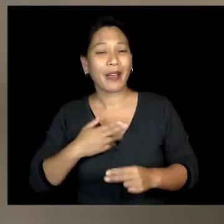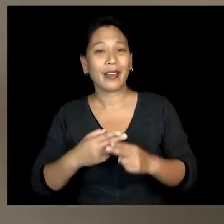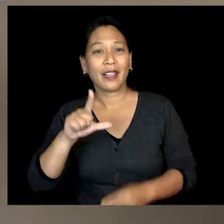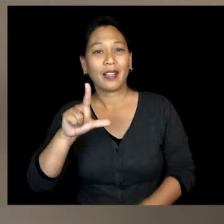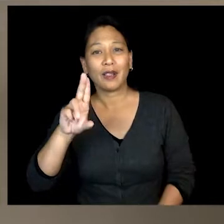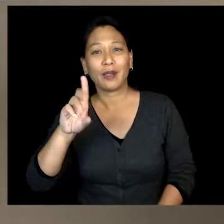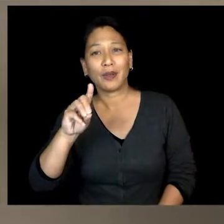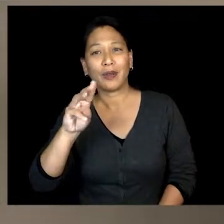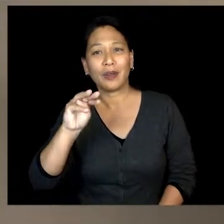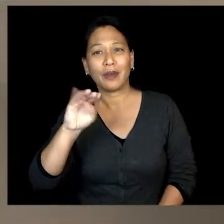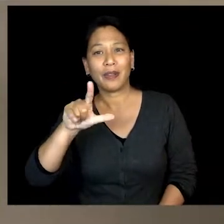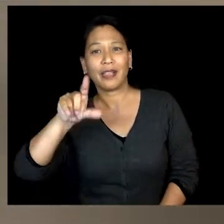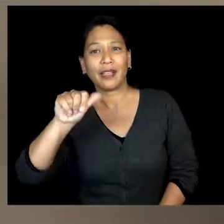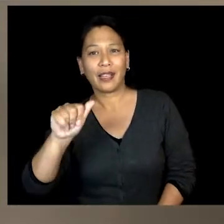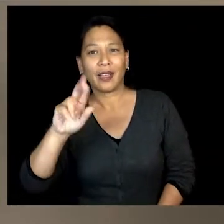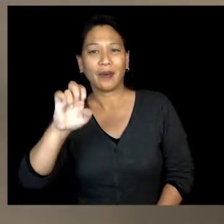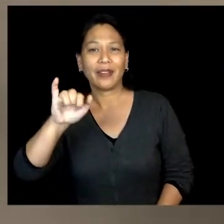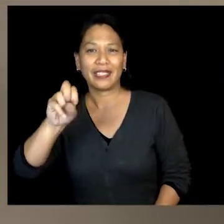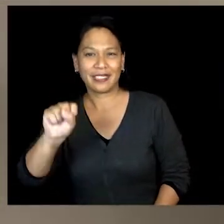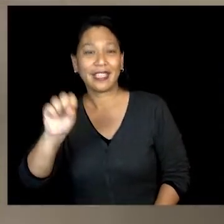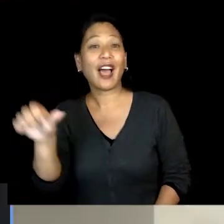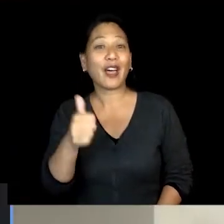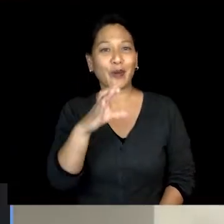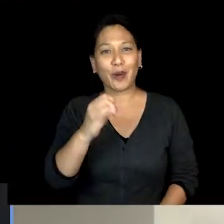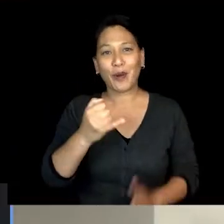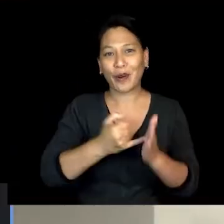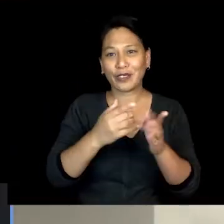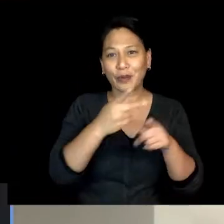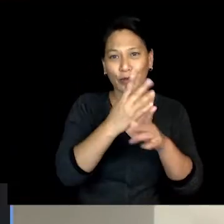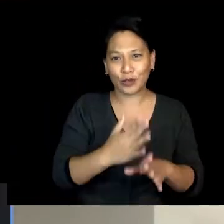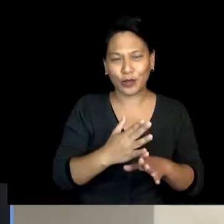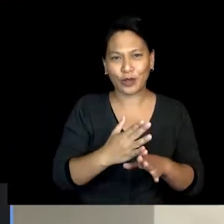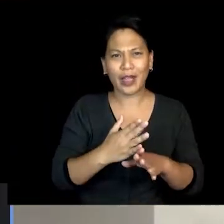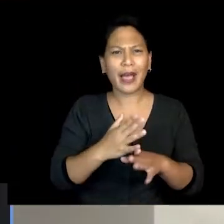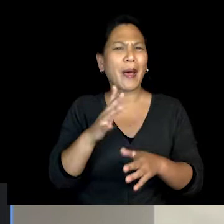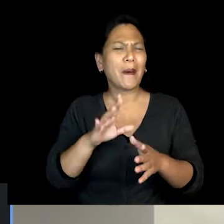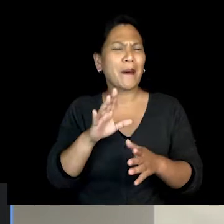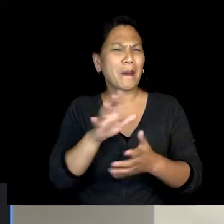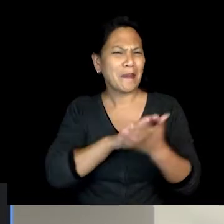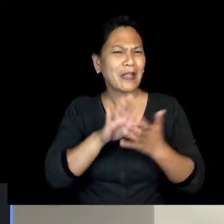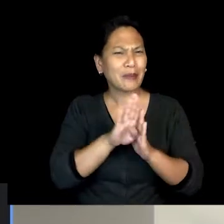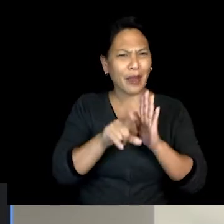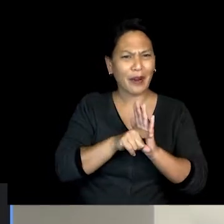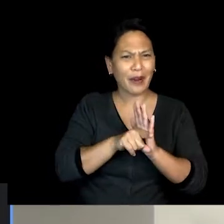Hi, I'm Ludmylla Reis and the other Co-Artistic Producer at TACTICS. I'm a mixed-race folk. I have short and curly hair.